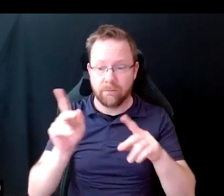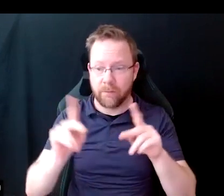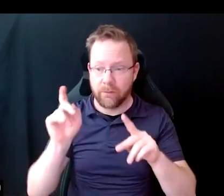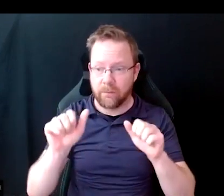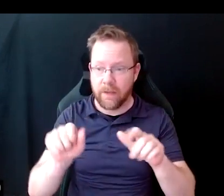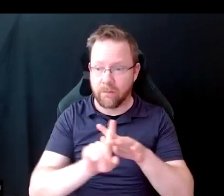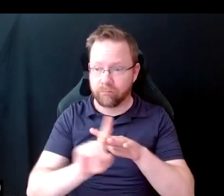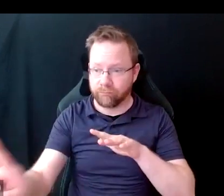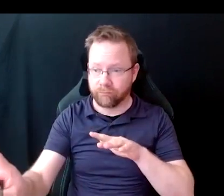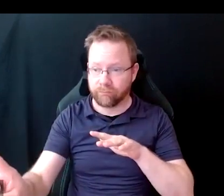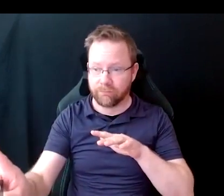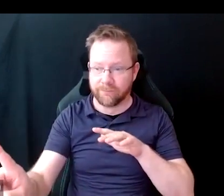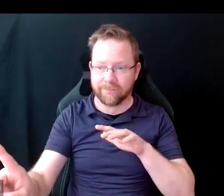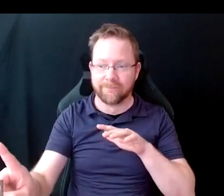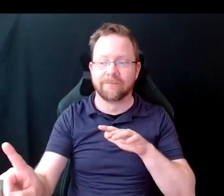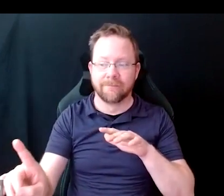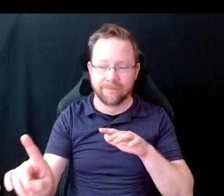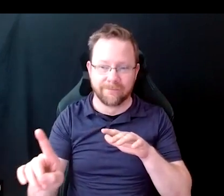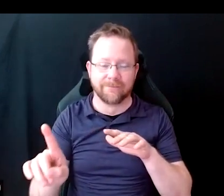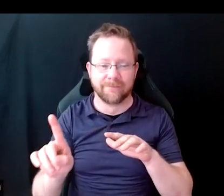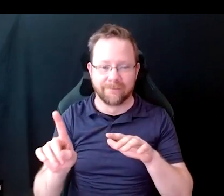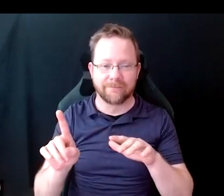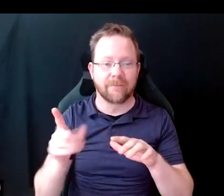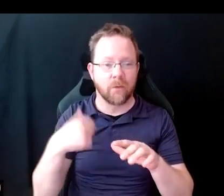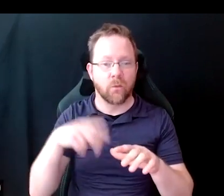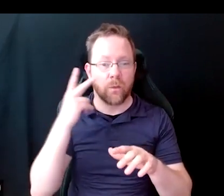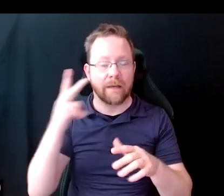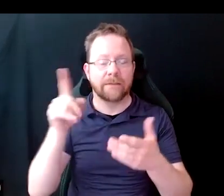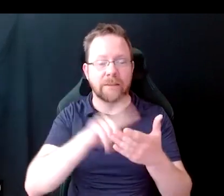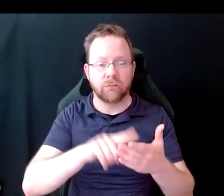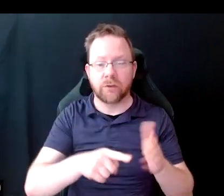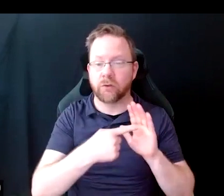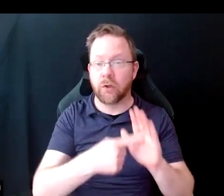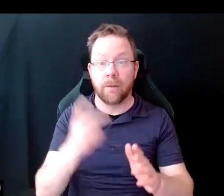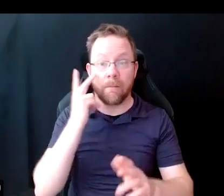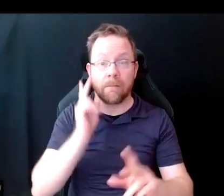we know that we've seen studies of, for example, blind people evacuating an airplane.